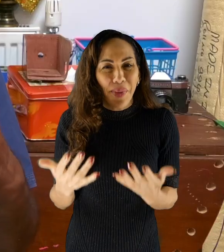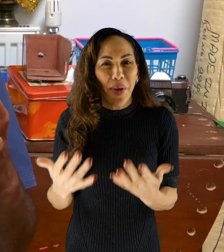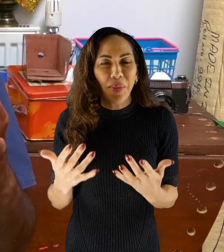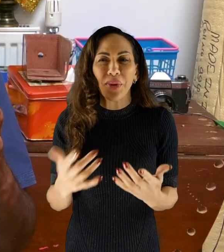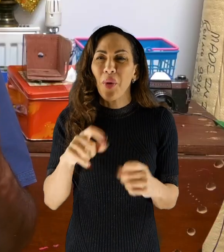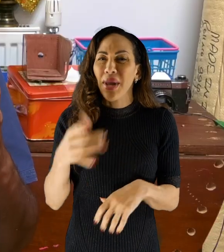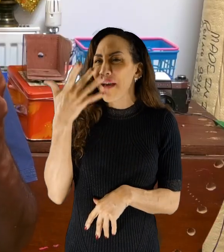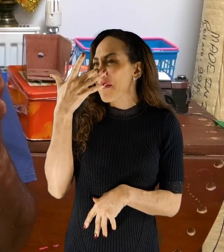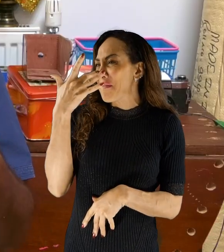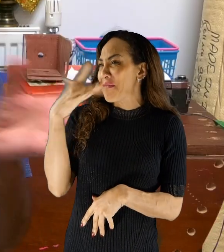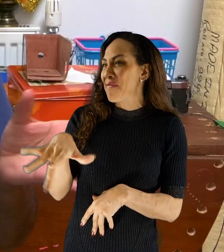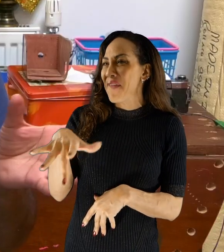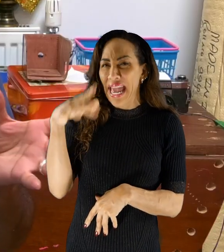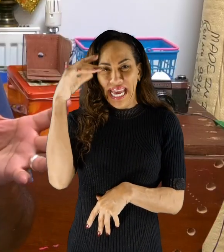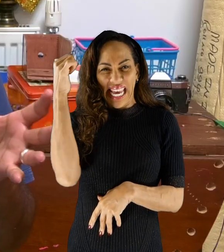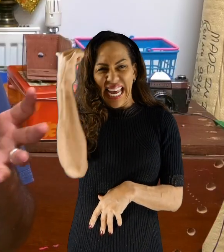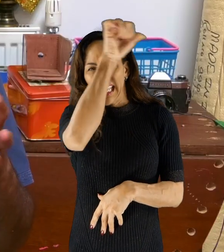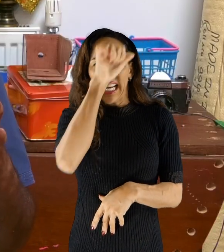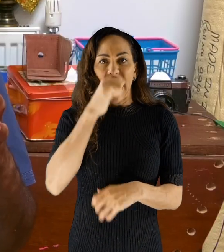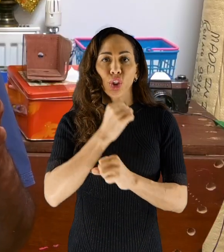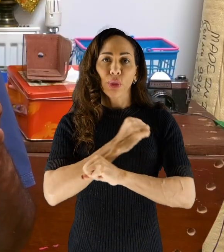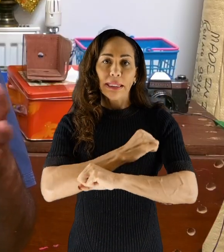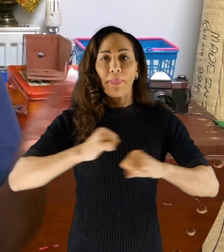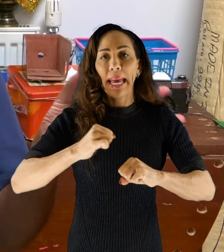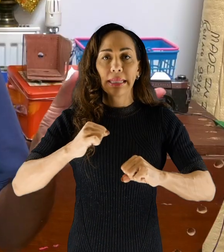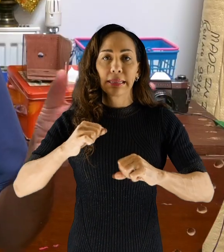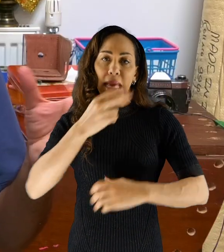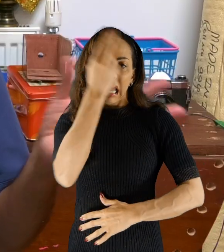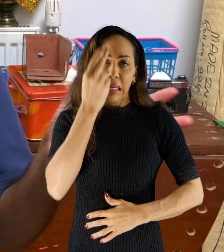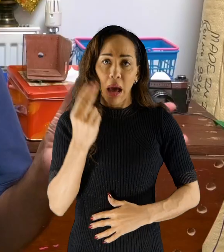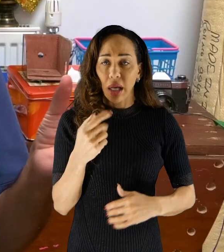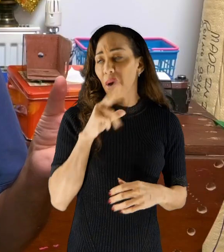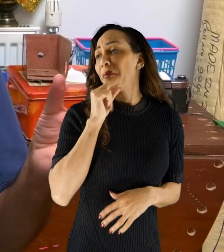where if you don't understand something then you're seen as stupid or something,